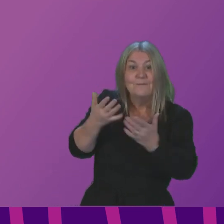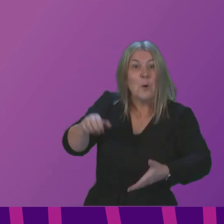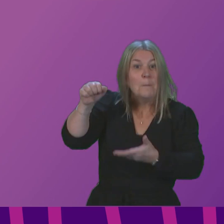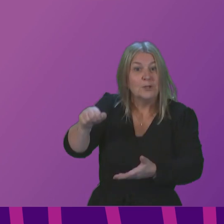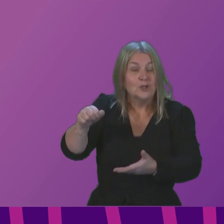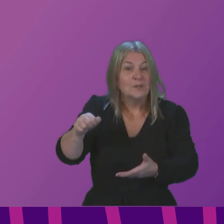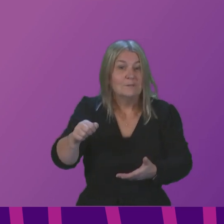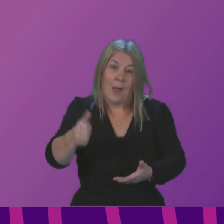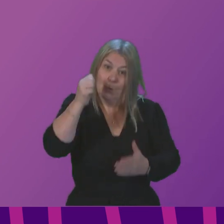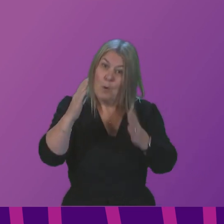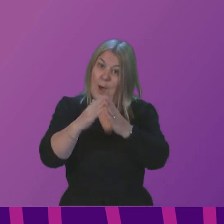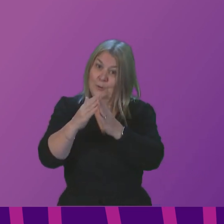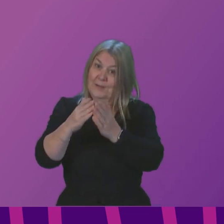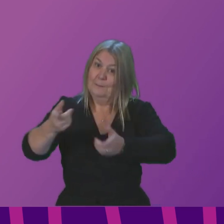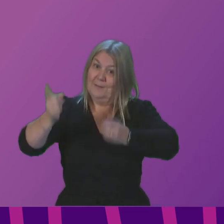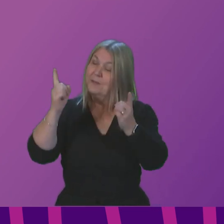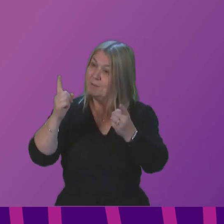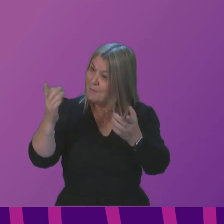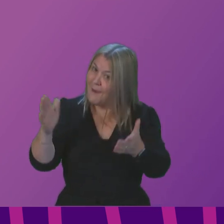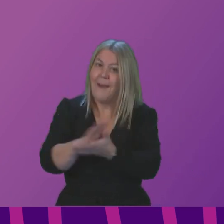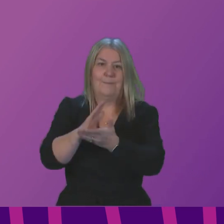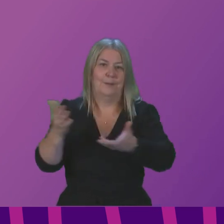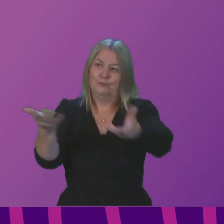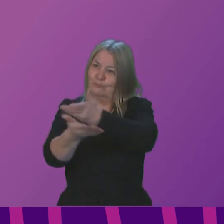the housing minister would be perfectly happy to have that conversation.